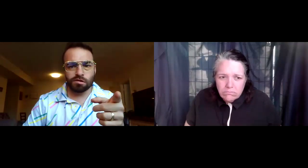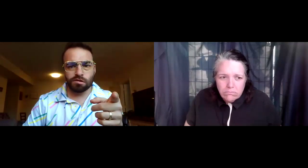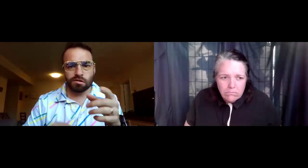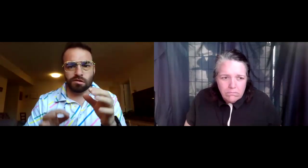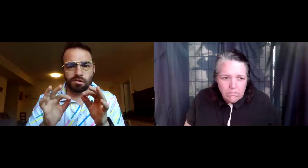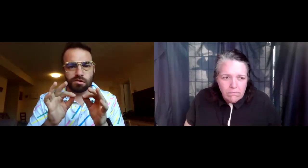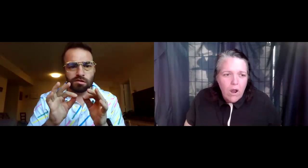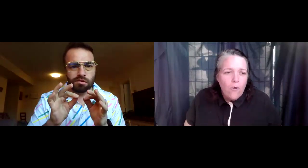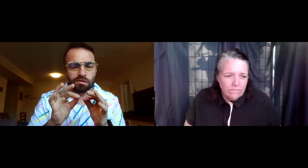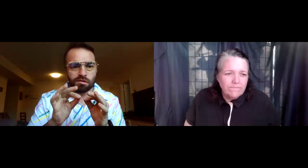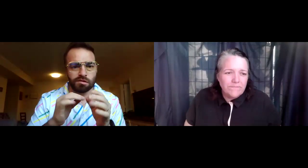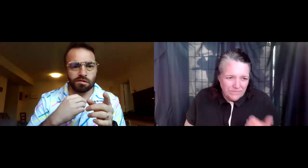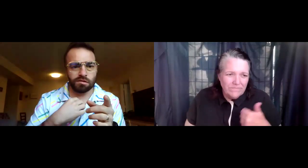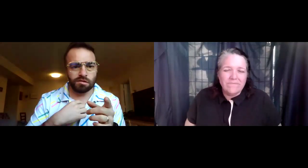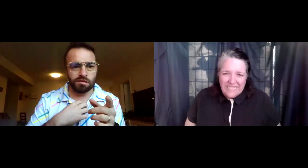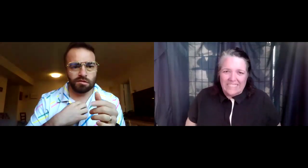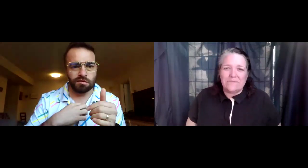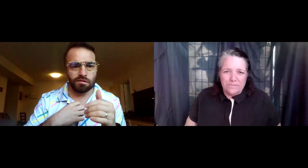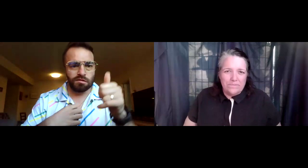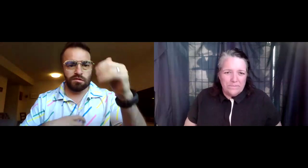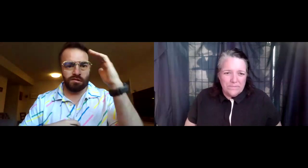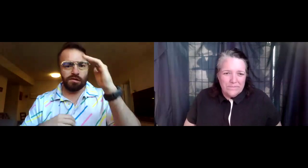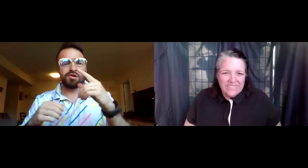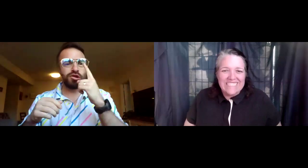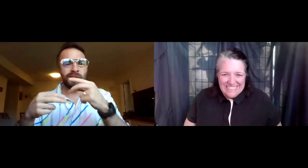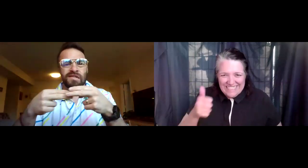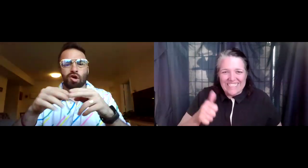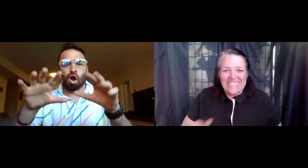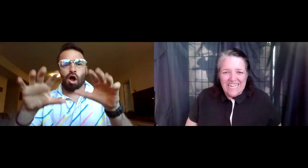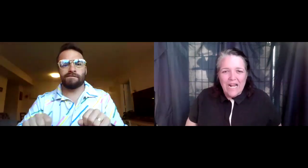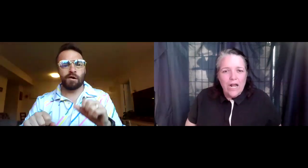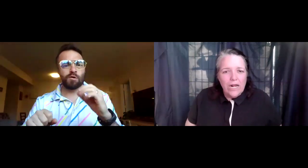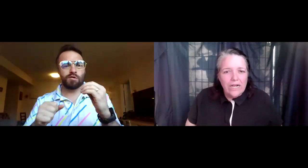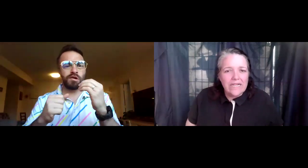Hey, this is Hayden, could you turn the slides off so that they can see me?